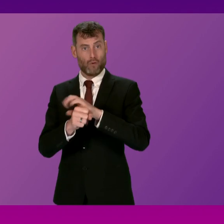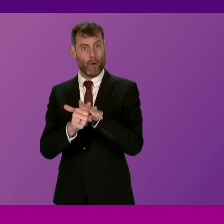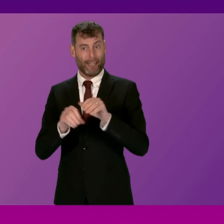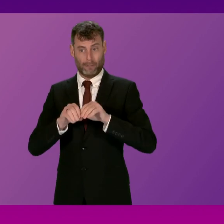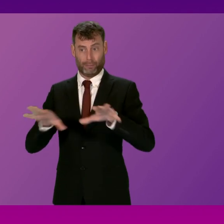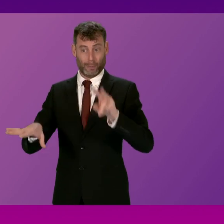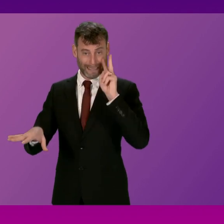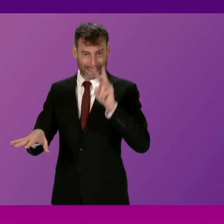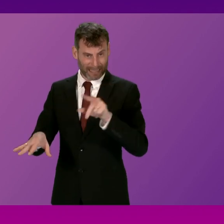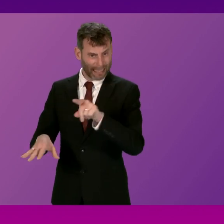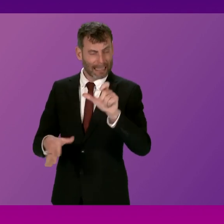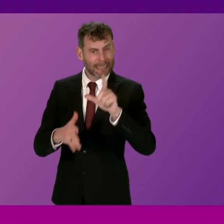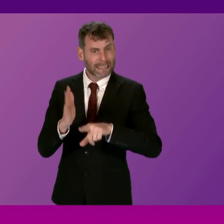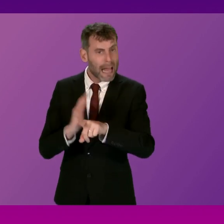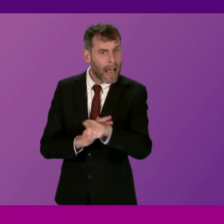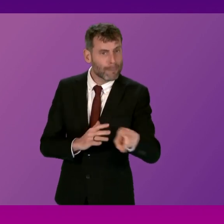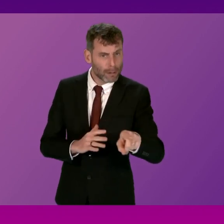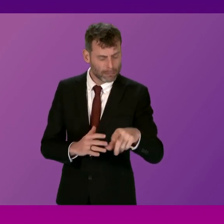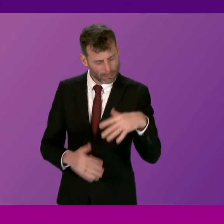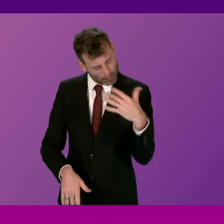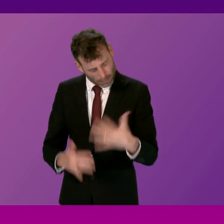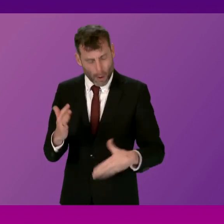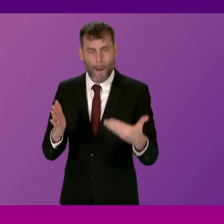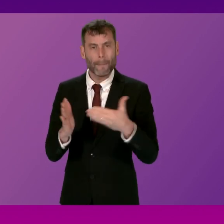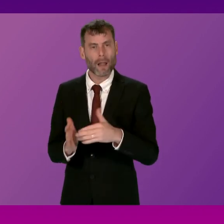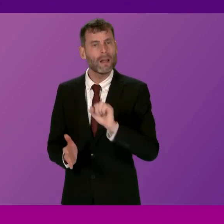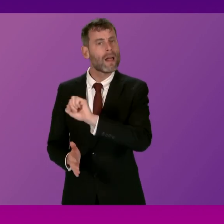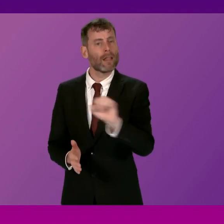crisis have had and continue to have on human rights for all of us.